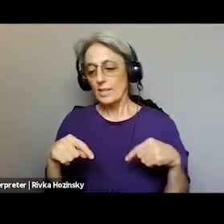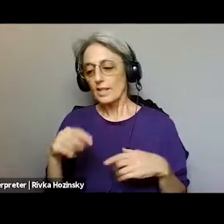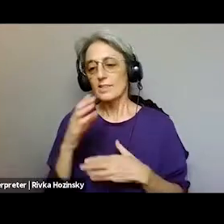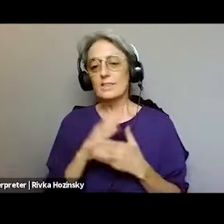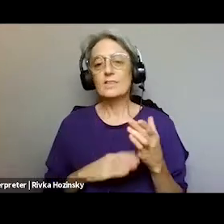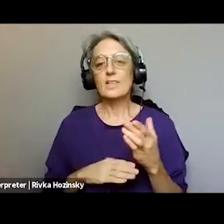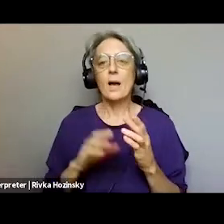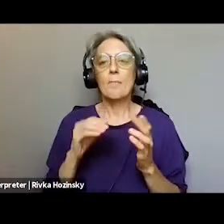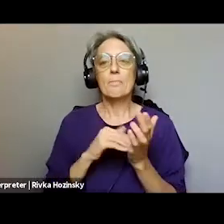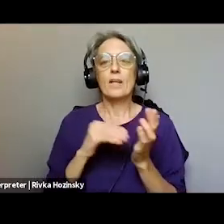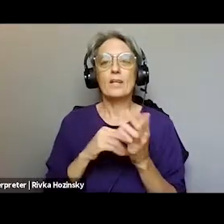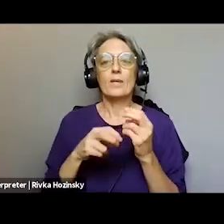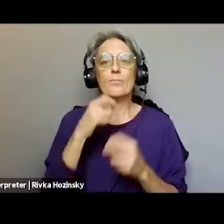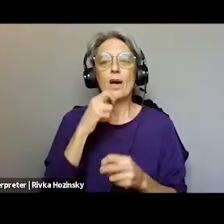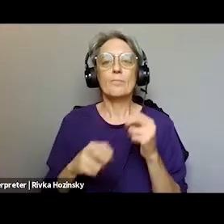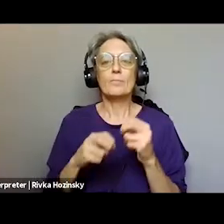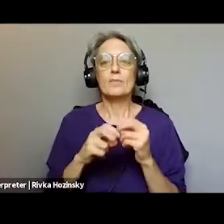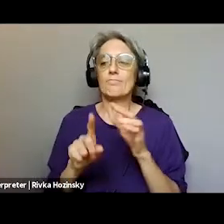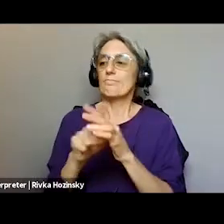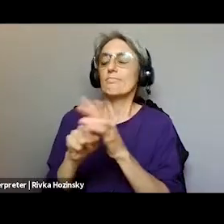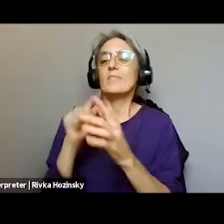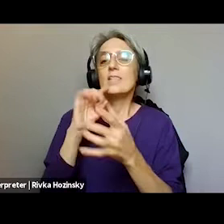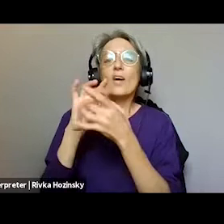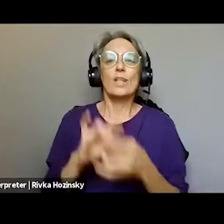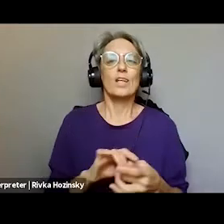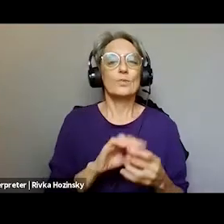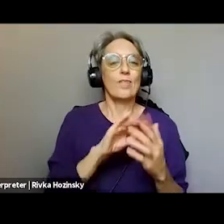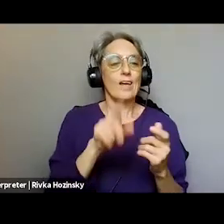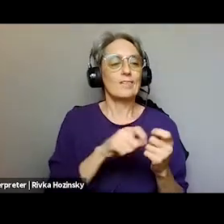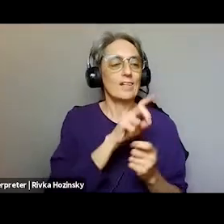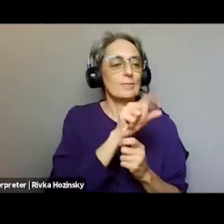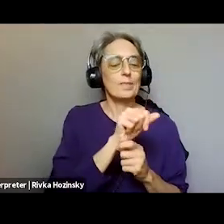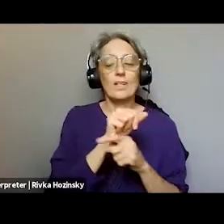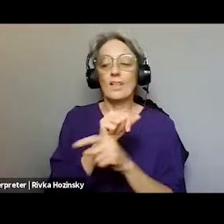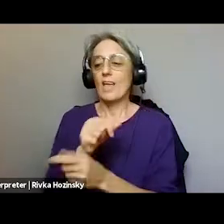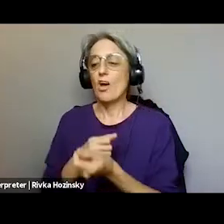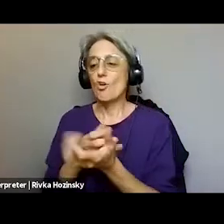to the phenotype of the disability that cause impairment. Specifically in that area we also